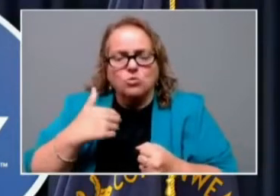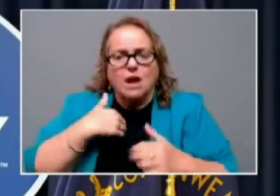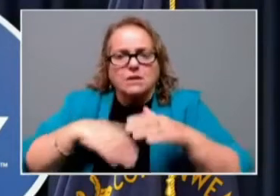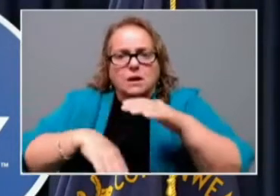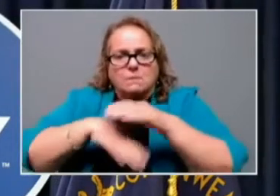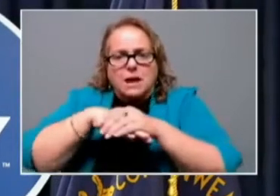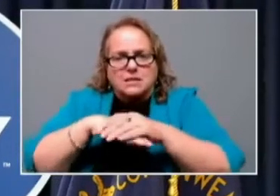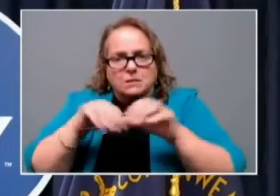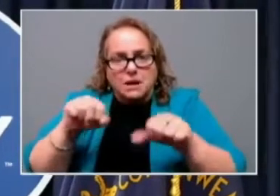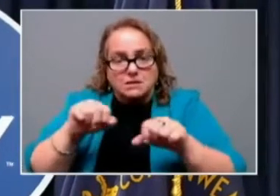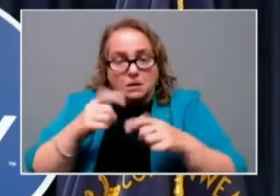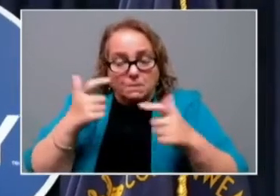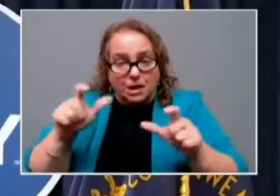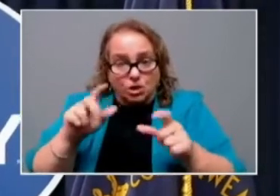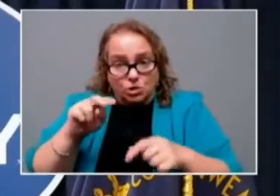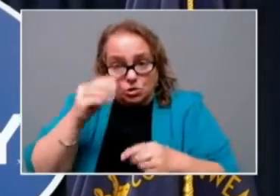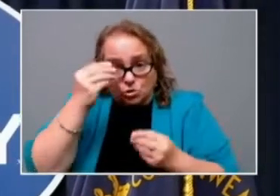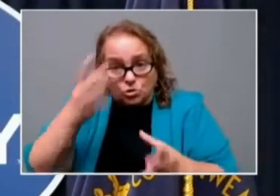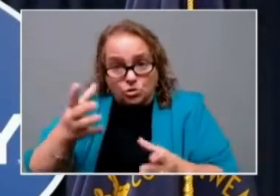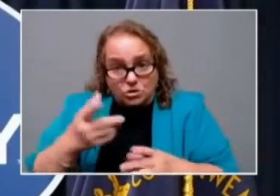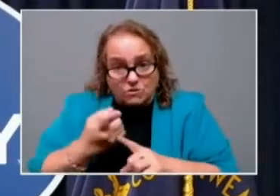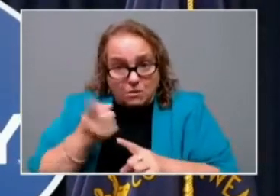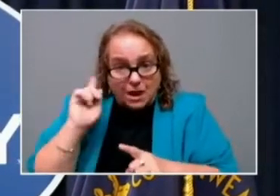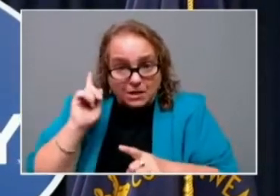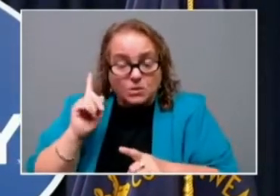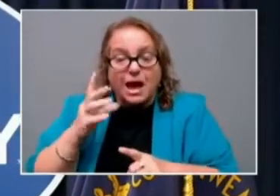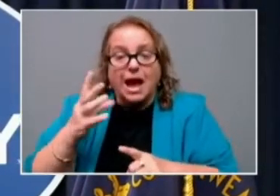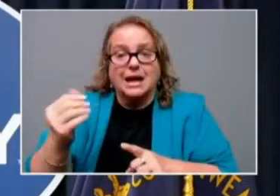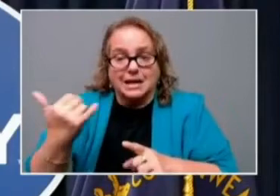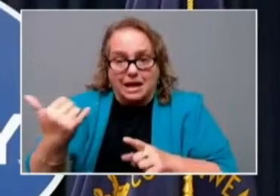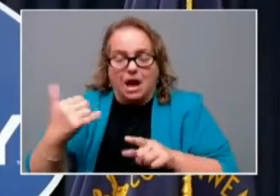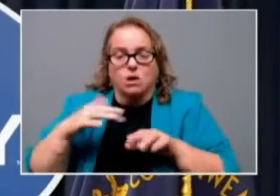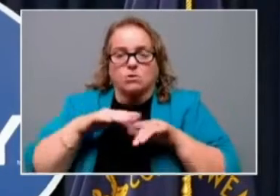week and they're going out today, if not tomorrow is we now have National